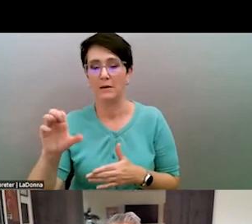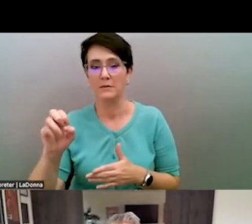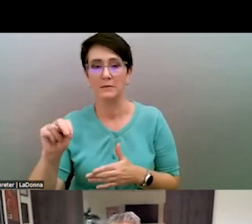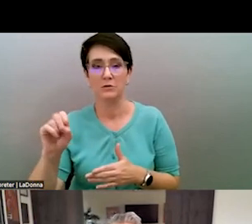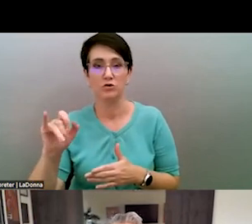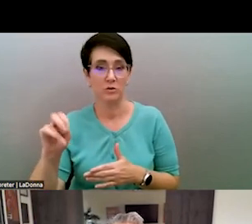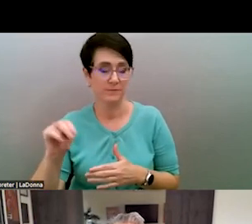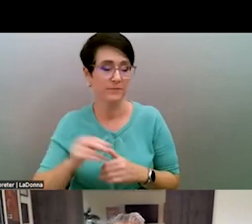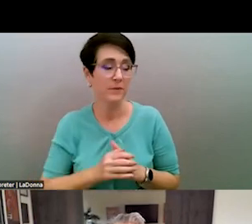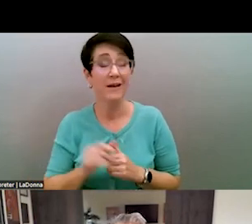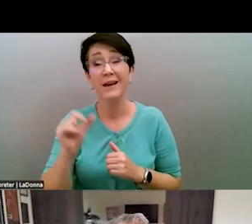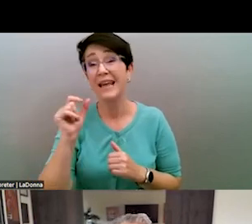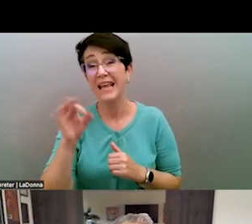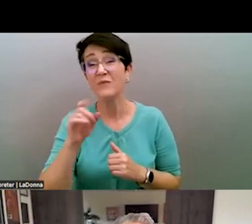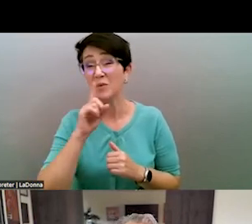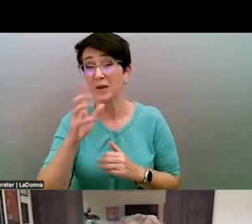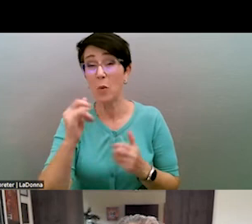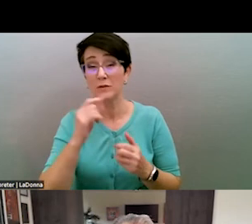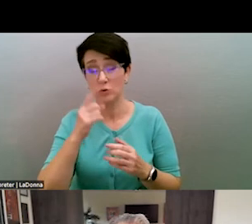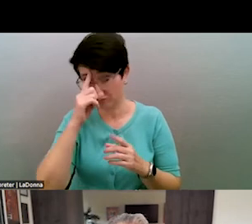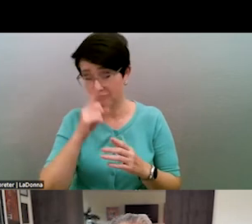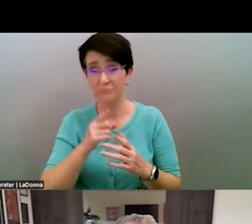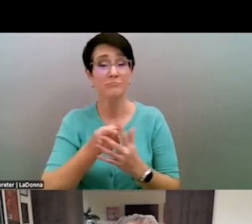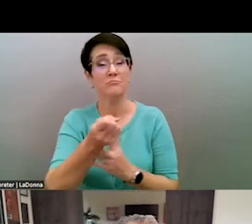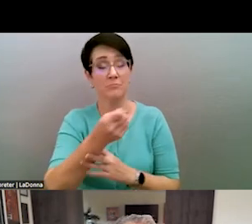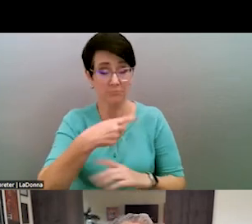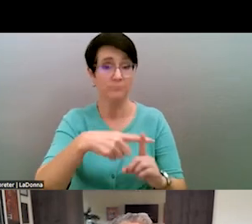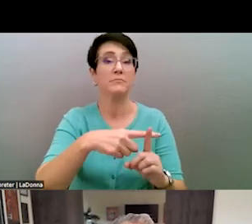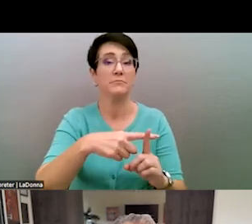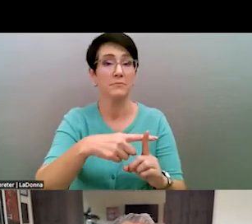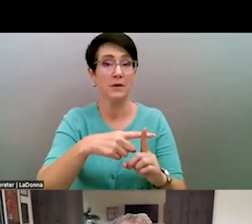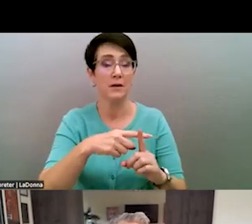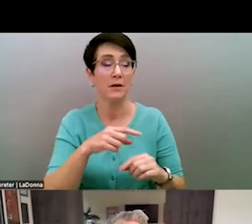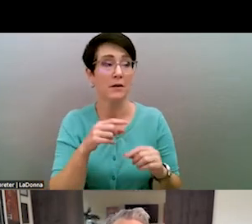YOUTH SUICIDE PROBLEM WHICH TURNS INTO ADULT SUICIDE PROBLEM. OVERARCHING SUICIDE PROBLEM.